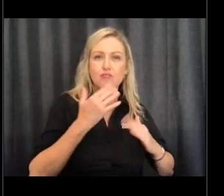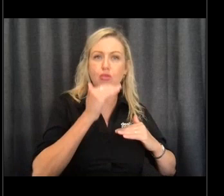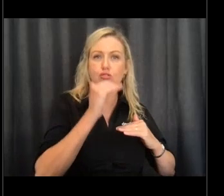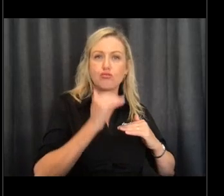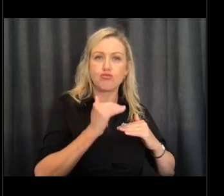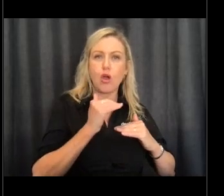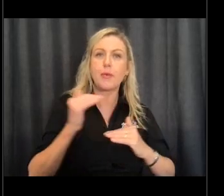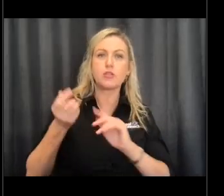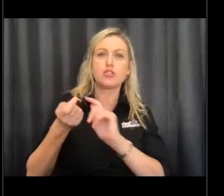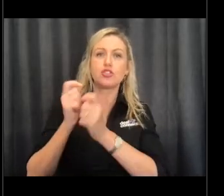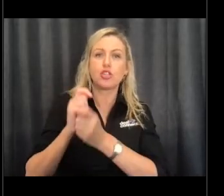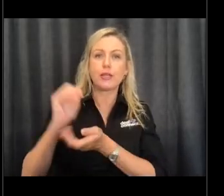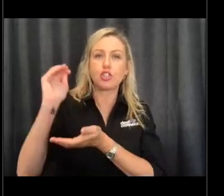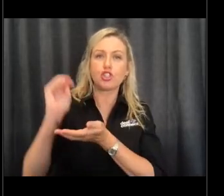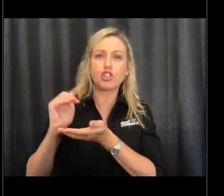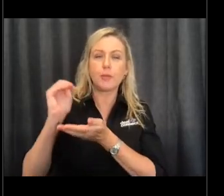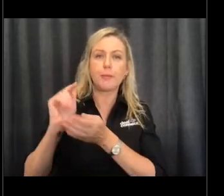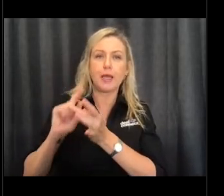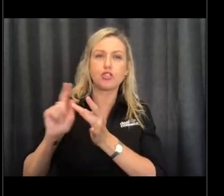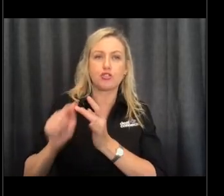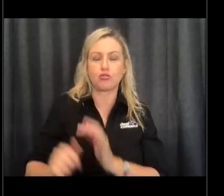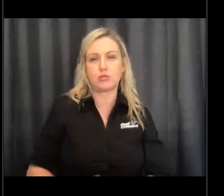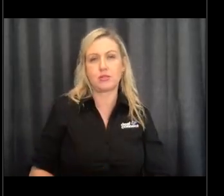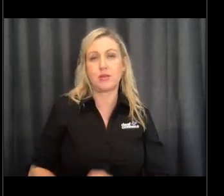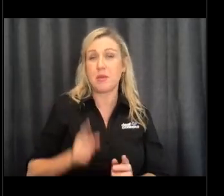Rather than having a property totally destroyed. Yes.